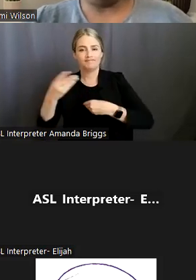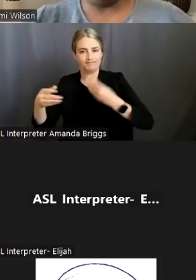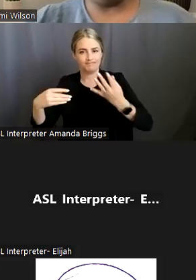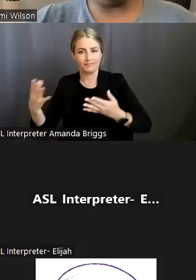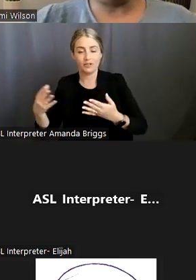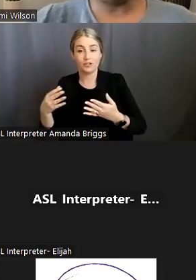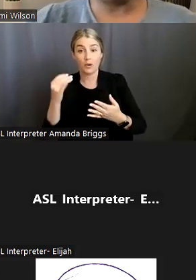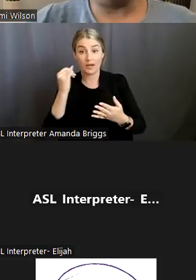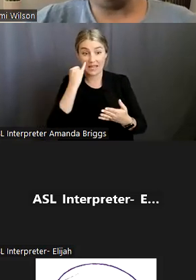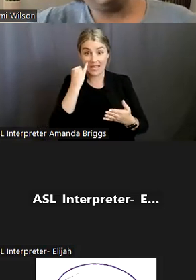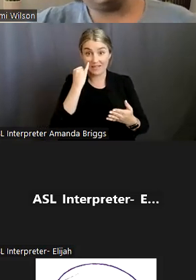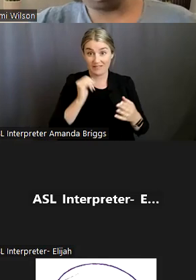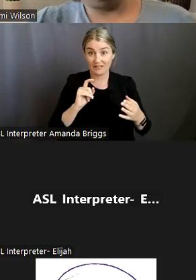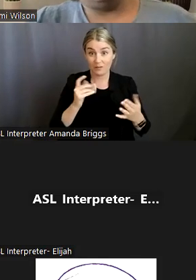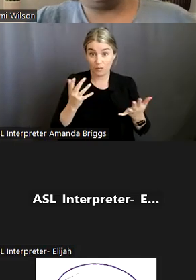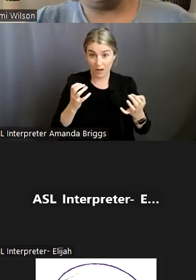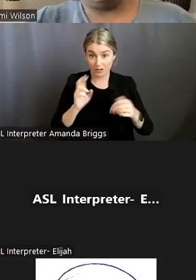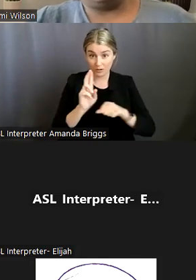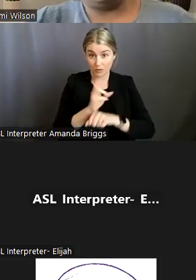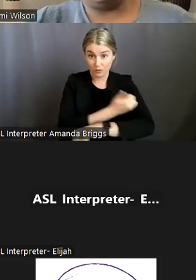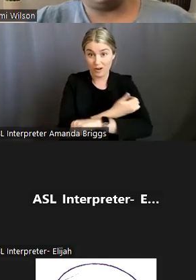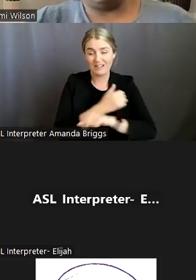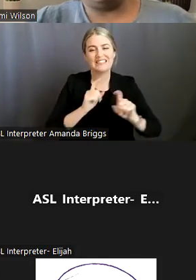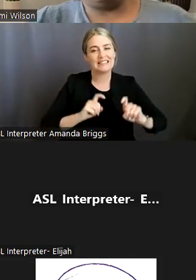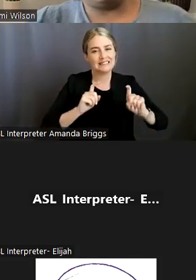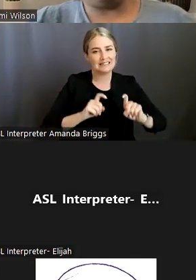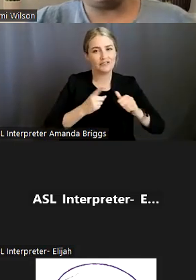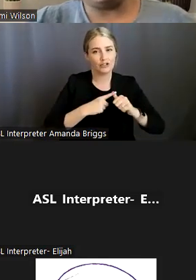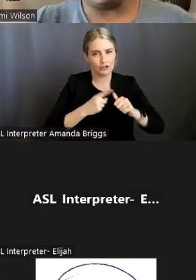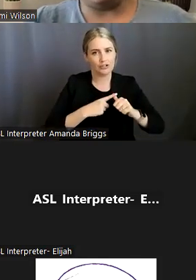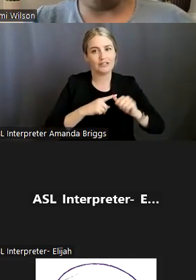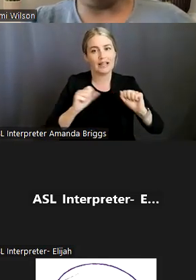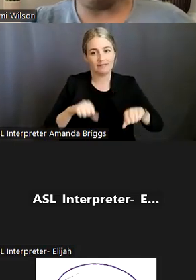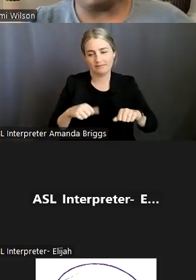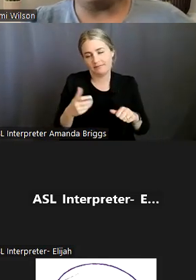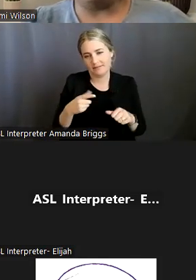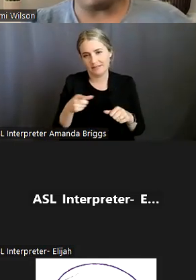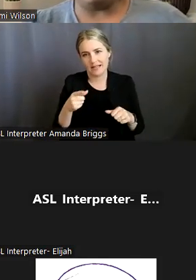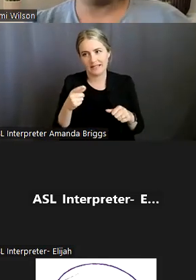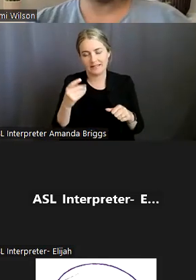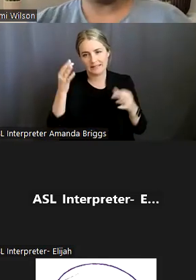that they're using beforehand. And that way they can make an informed decision about whether